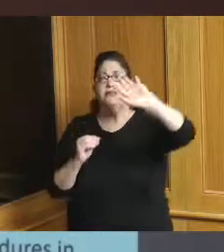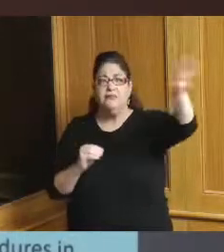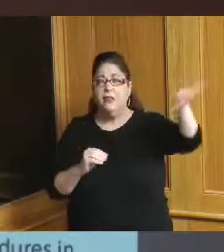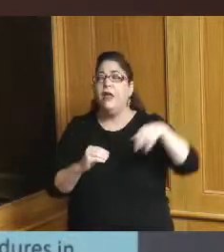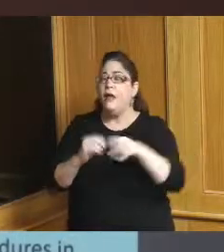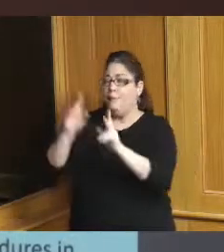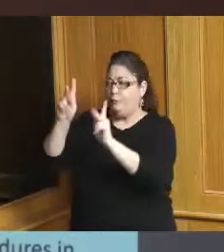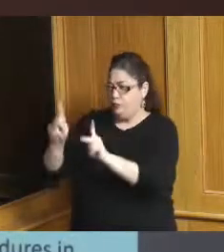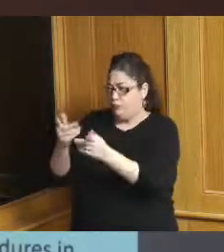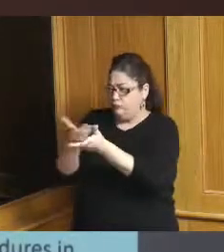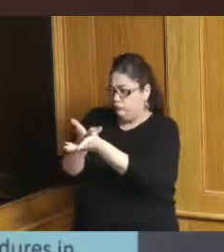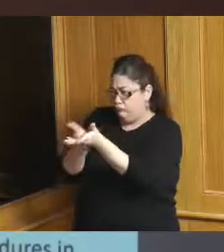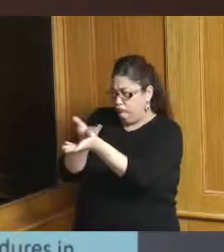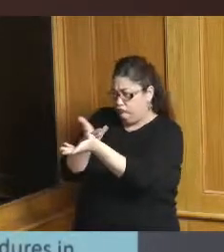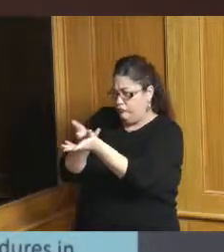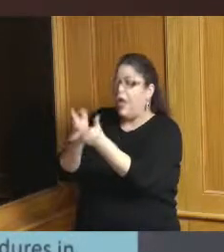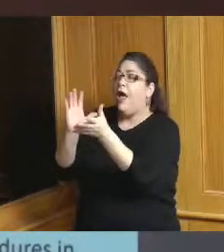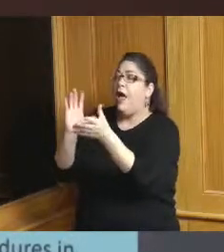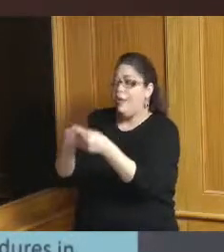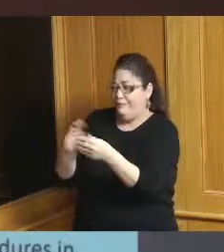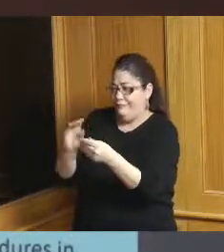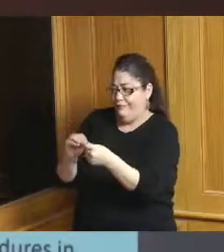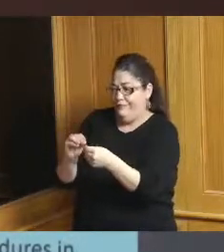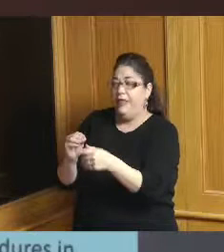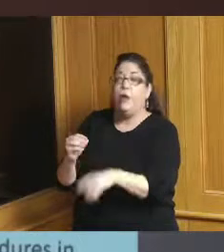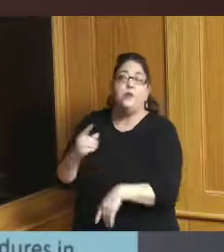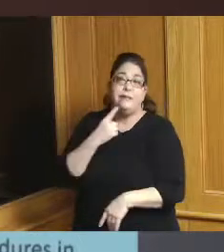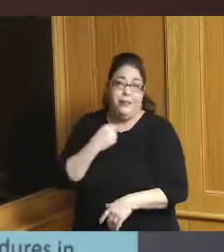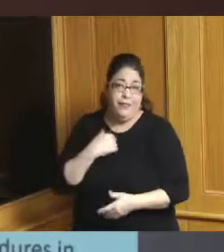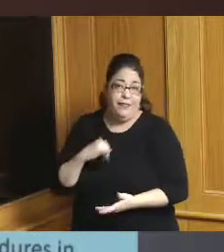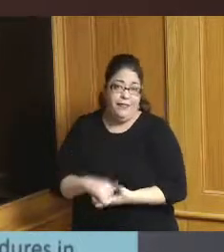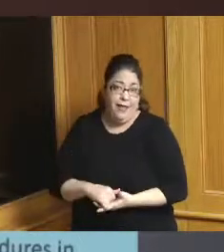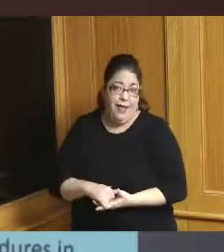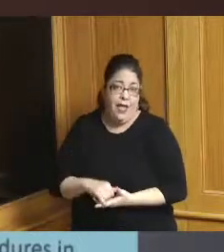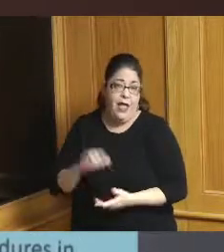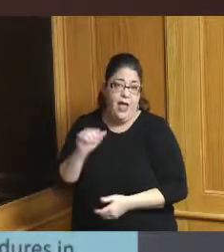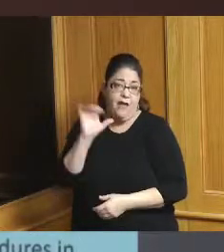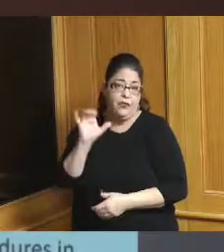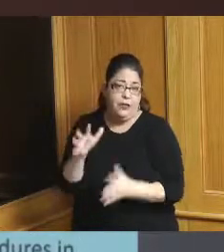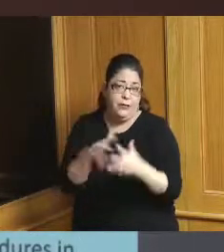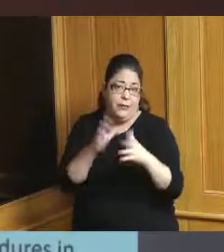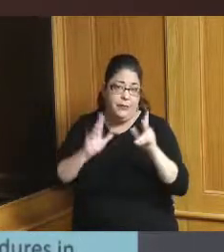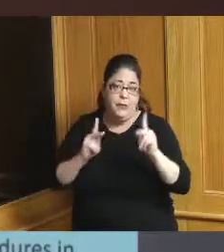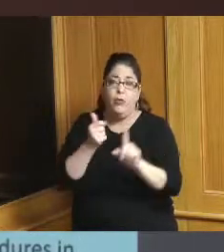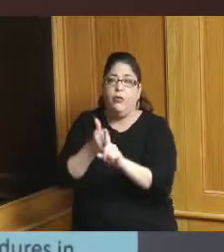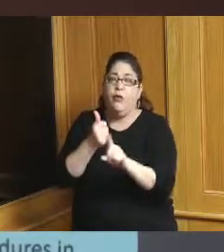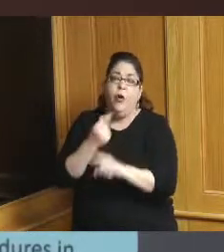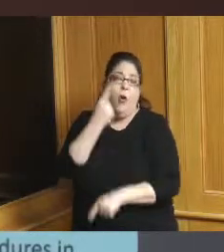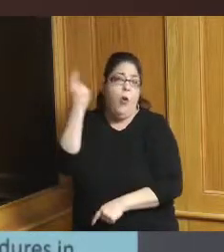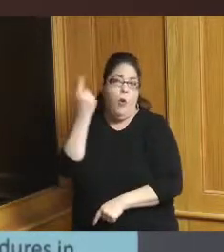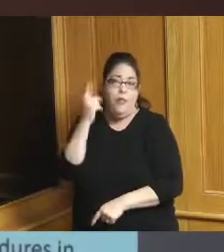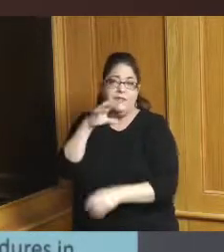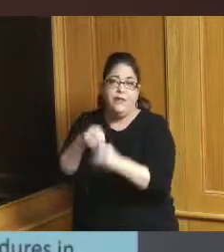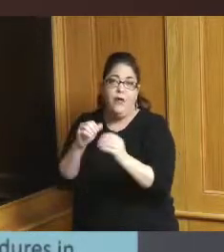so yada yada yes you tell me African-Americans were cons a part of the vaccine trials how many